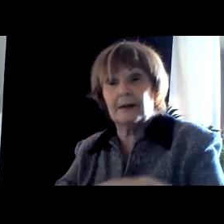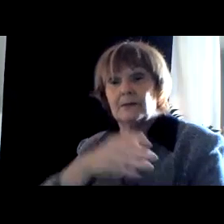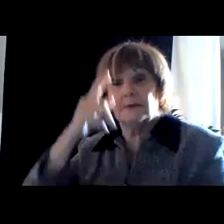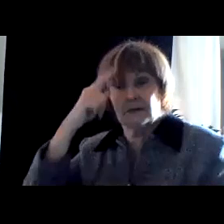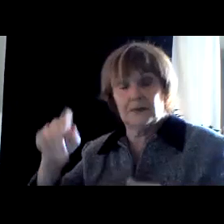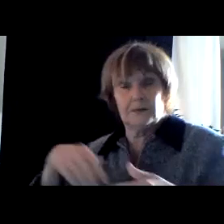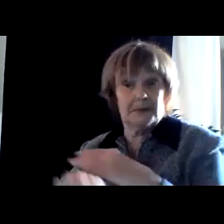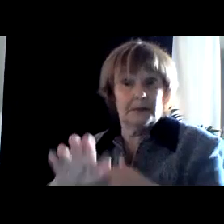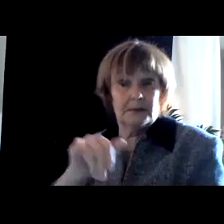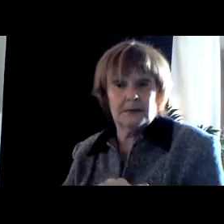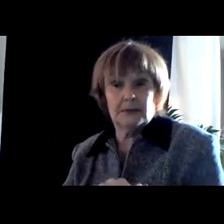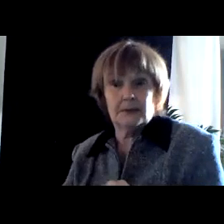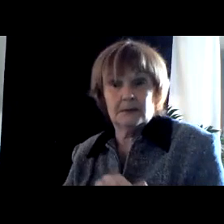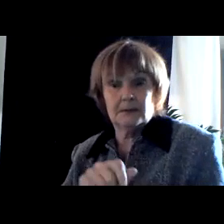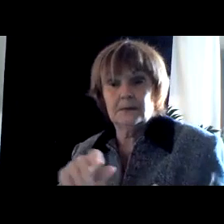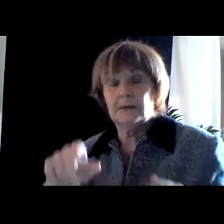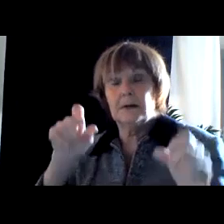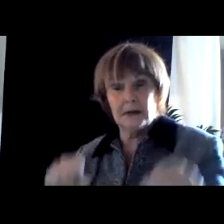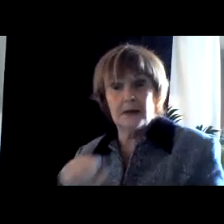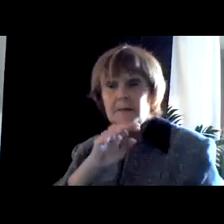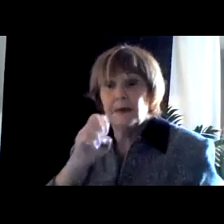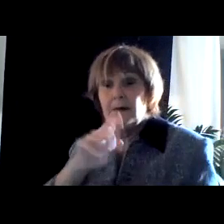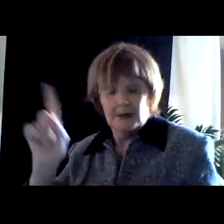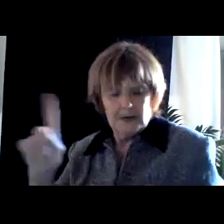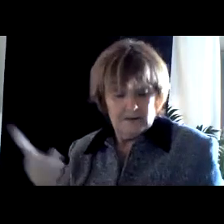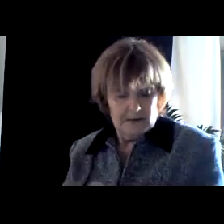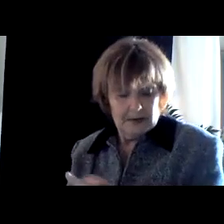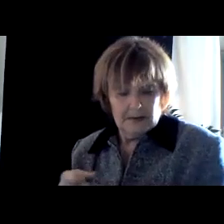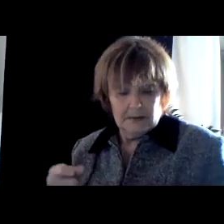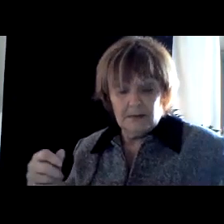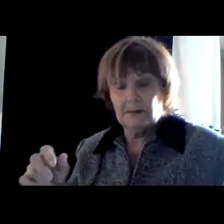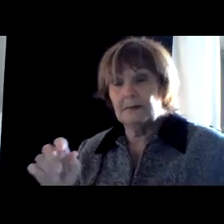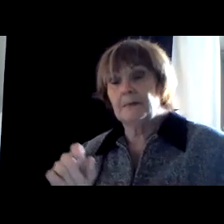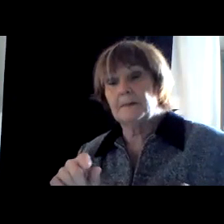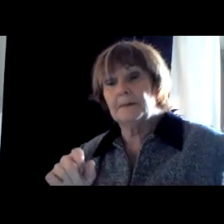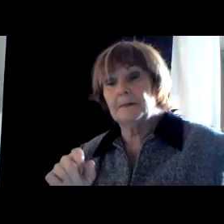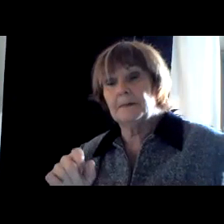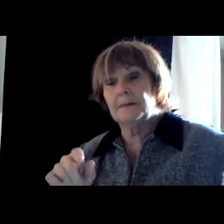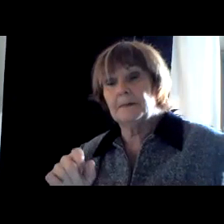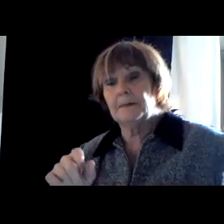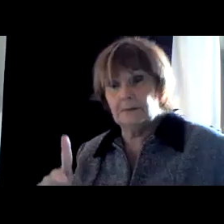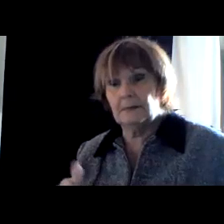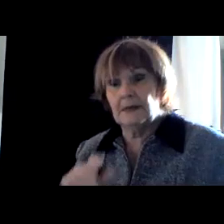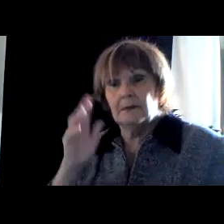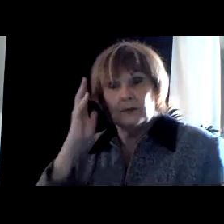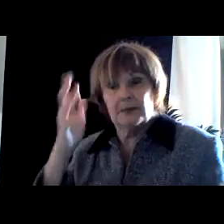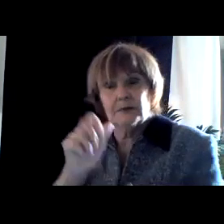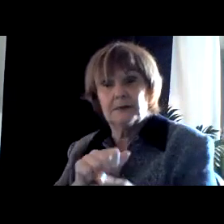because it causes harm. Or we're gonna stop this and we're gonna put in additional measures to help mitigate the problems and the harms